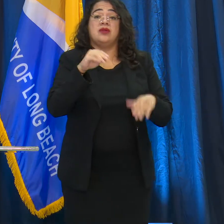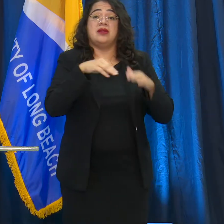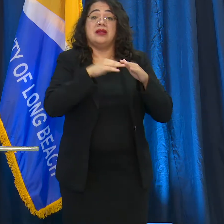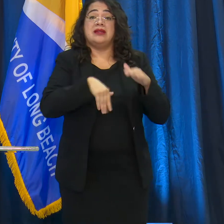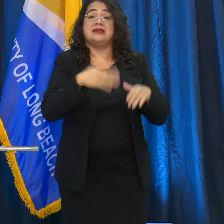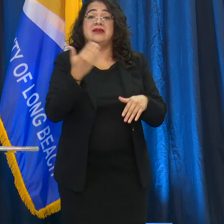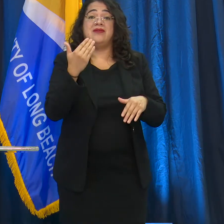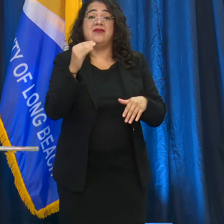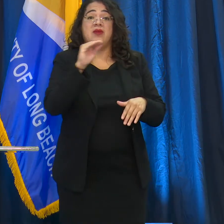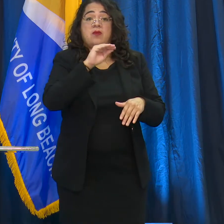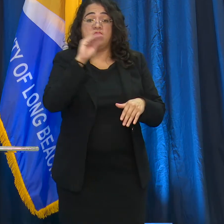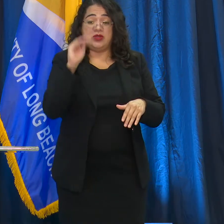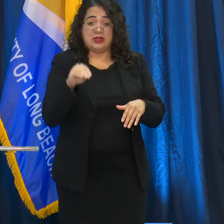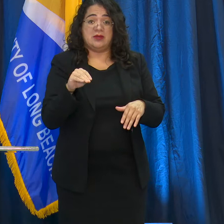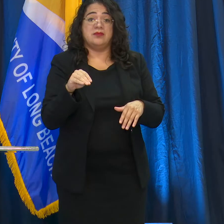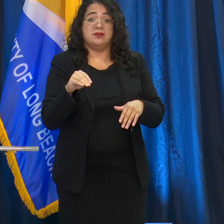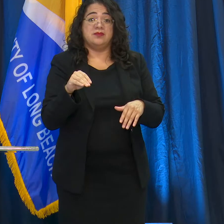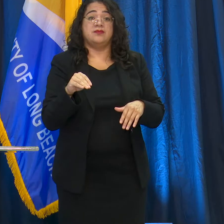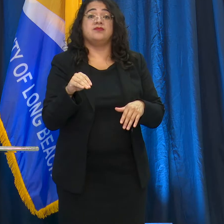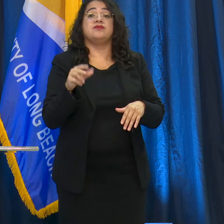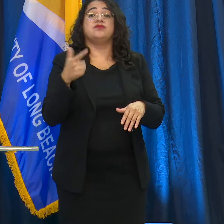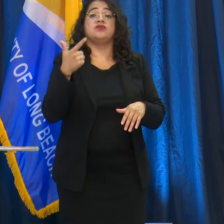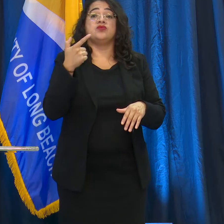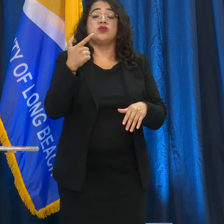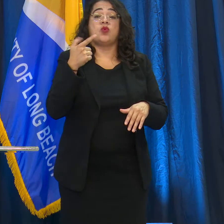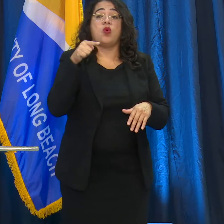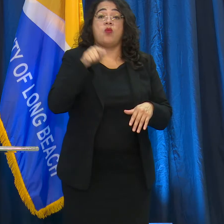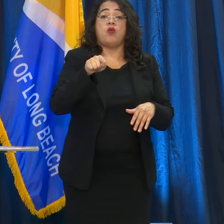early on. In fact 21.5% of those cases